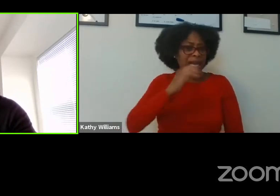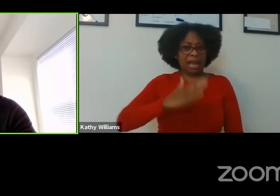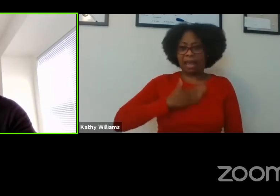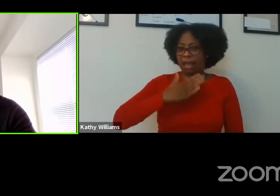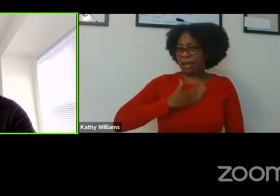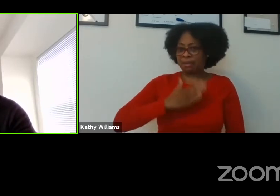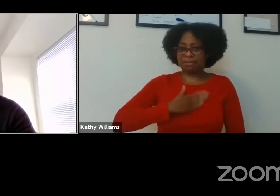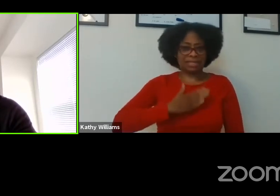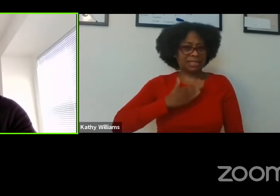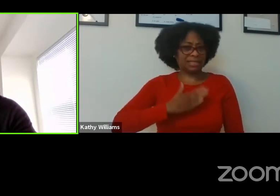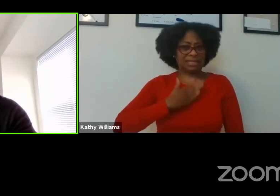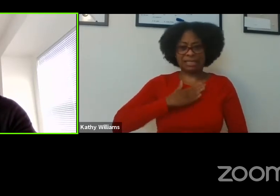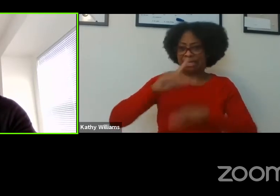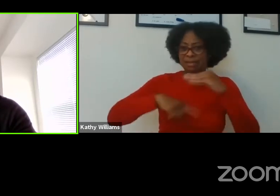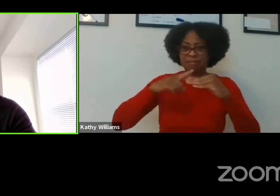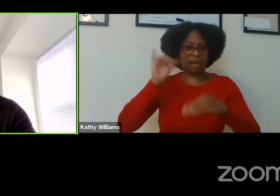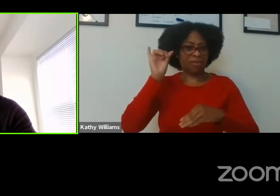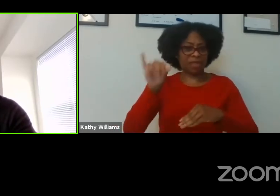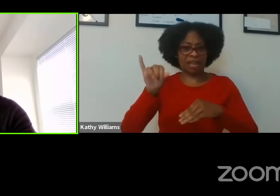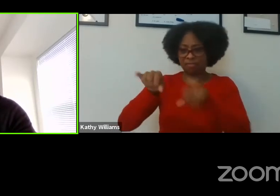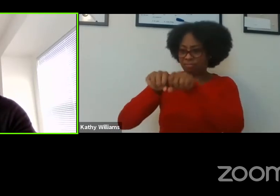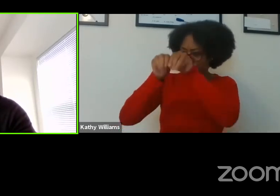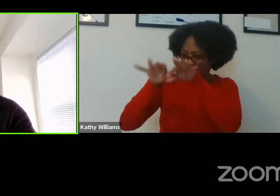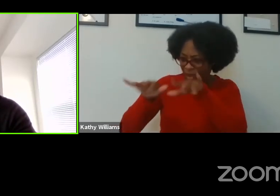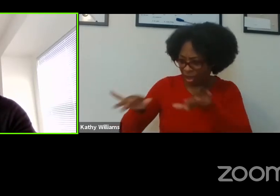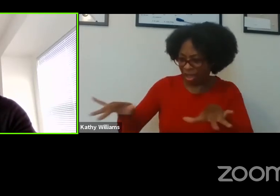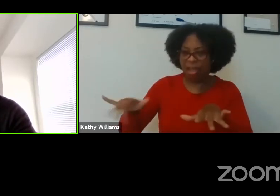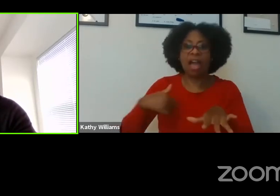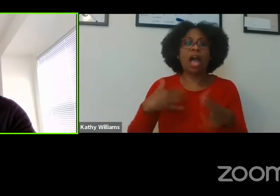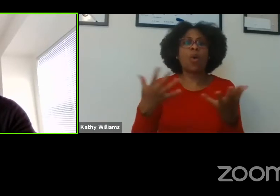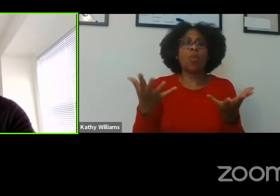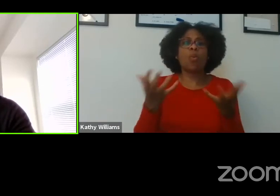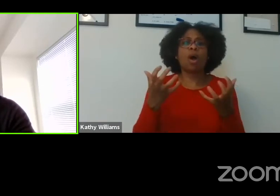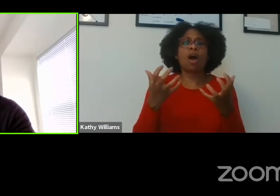and I wanted to take control over my life.